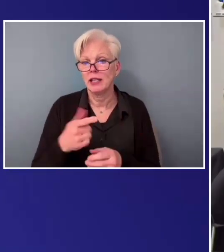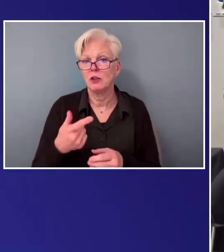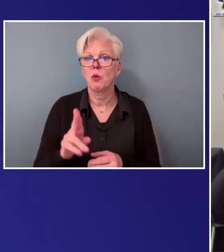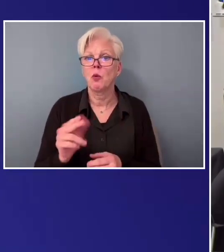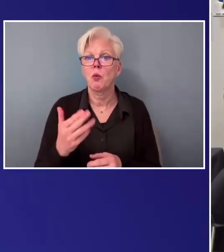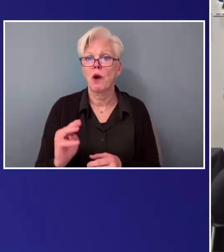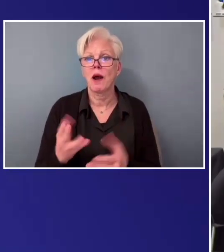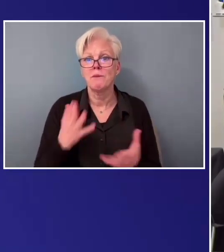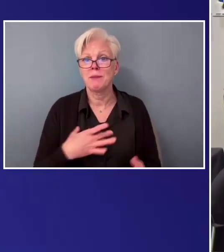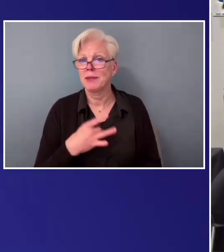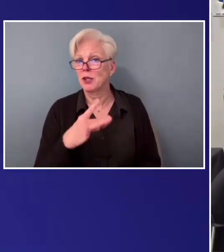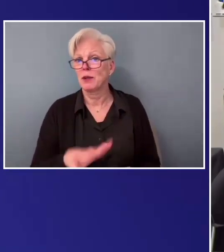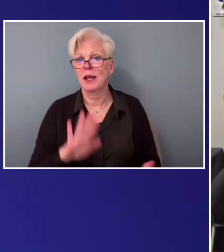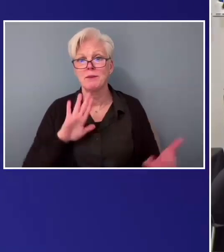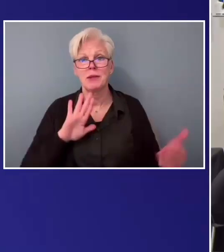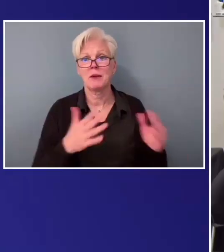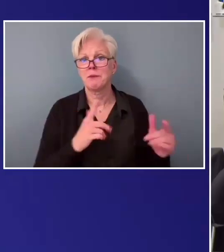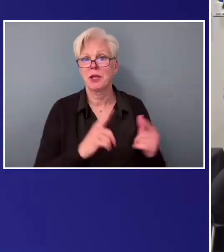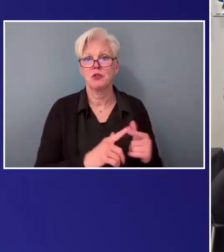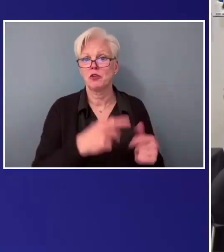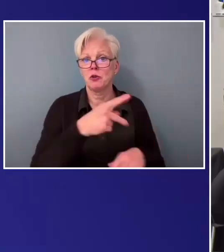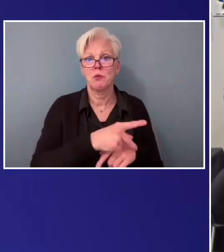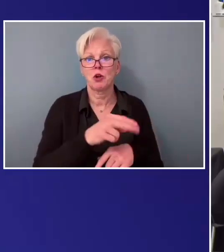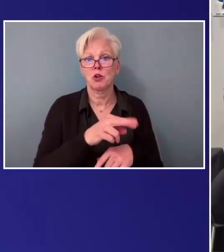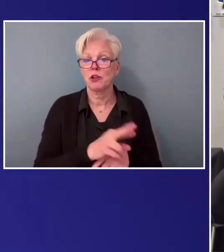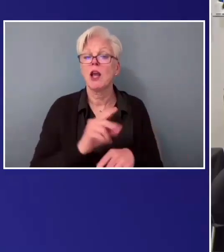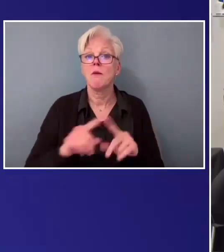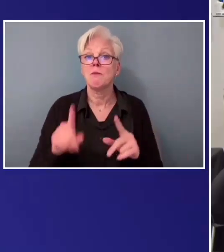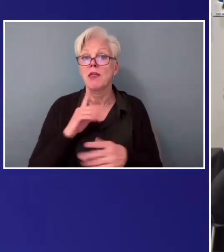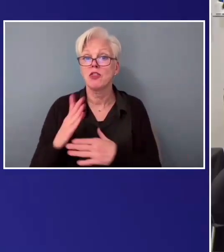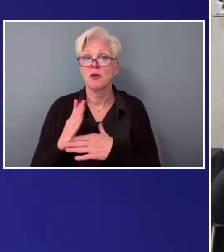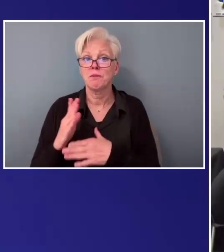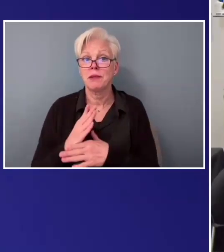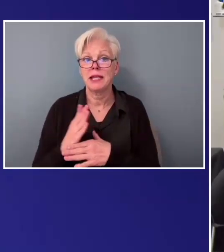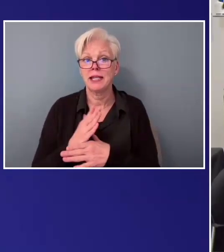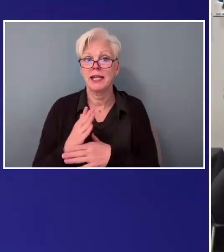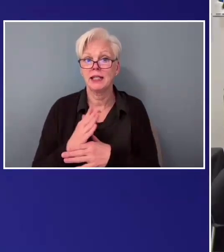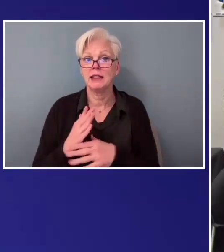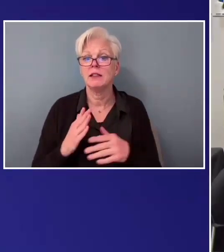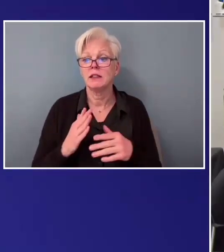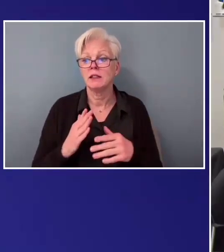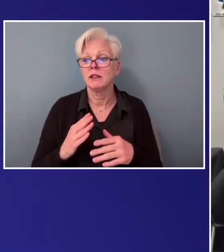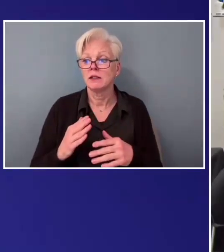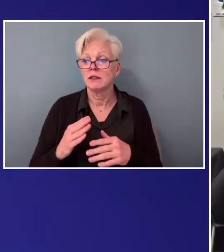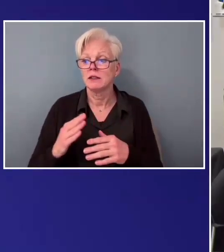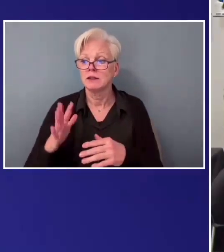compared to Puerto Rico, their, their median household income is two to two and a half times higher than that of